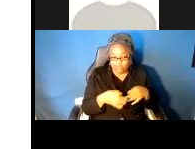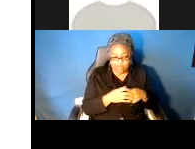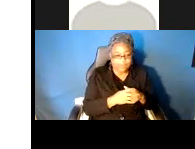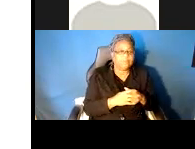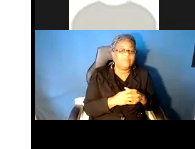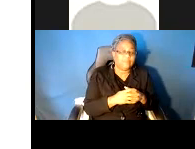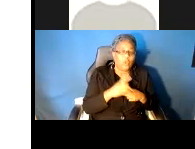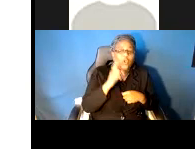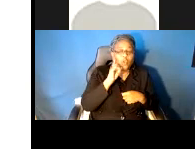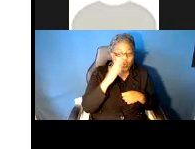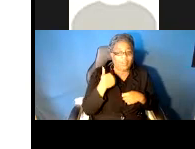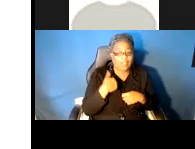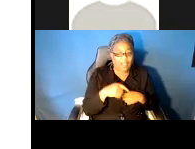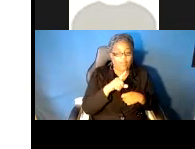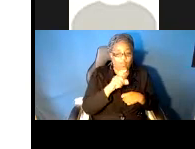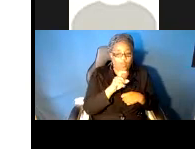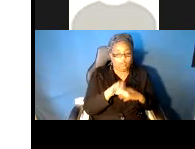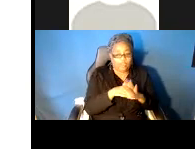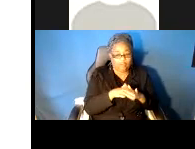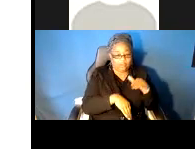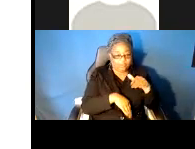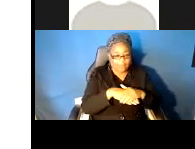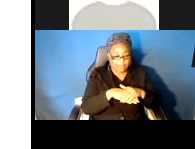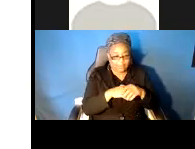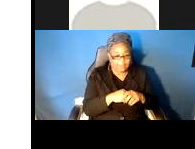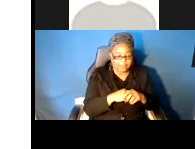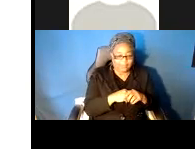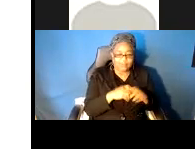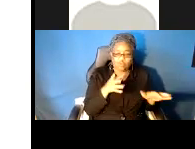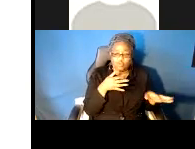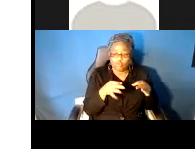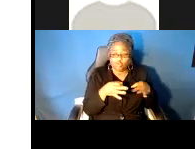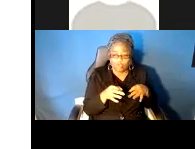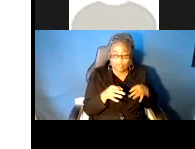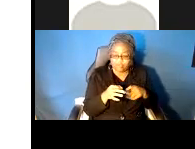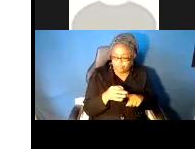you will have 100 characters max to describe in a few words what is the name